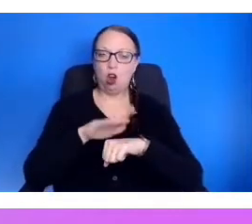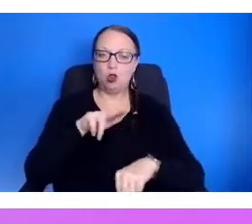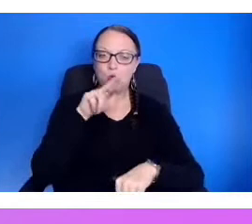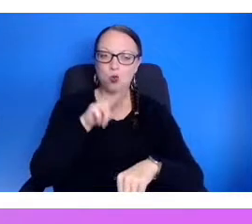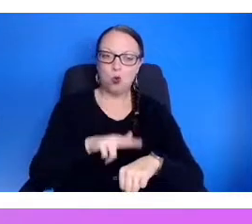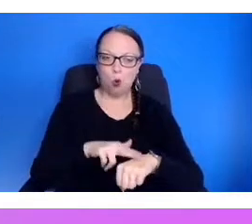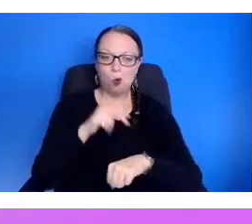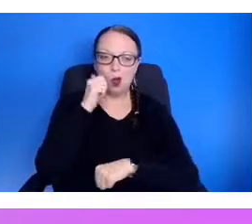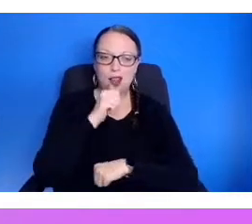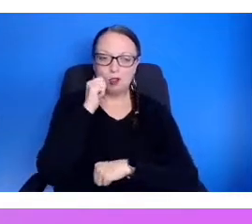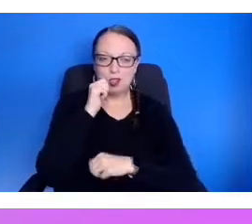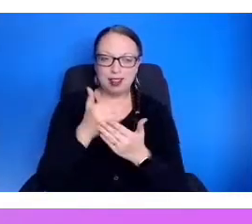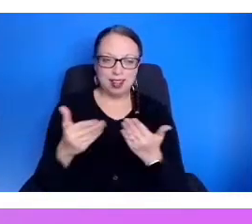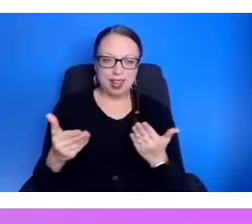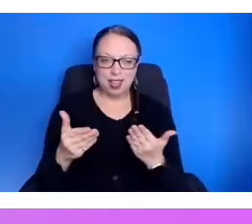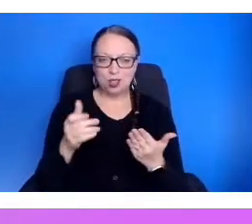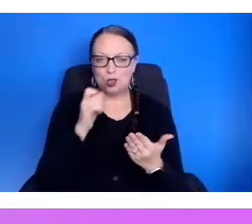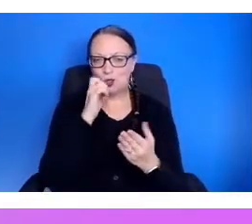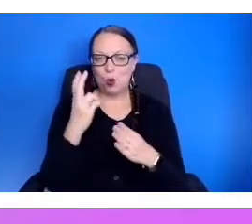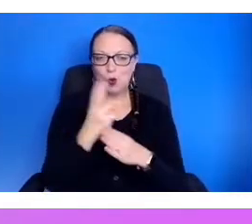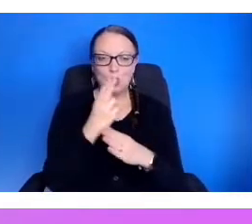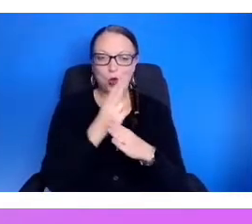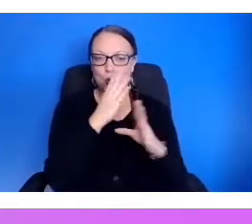so don't use a test your system on standard users.